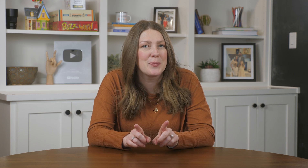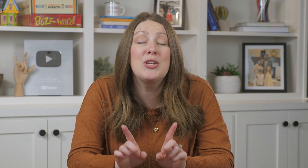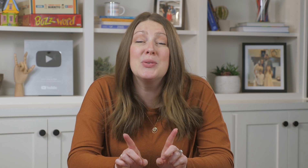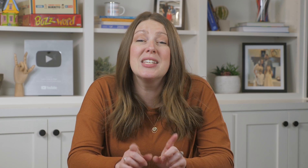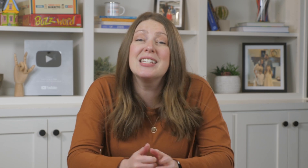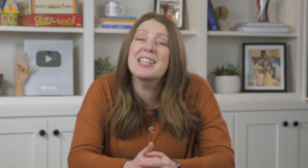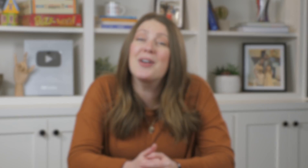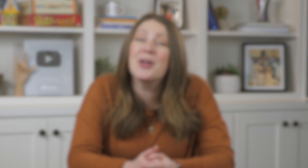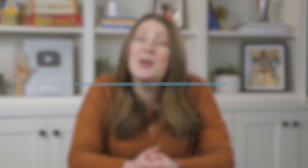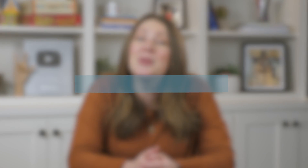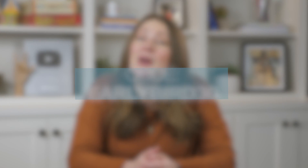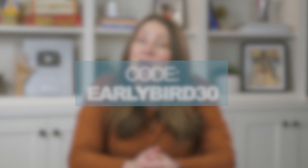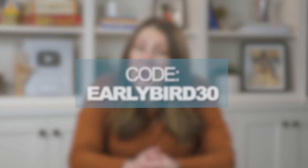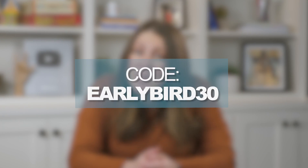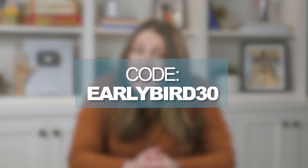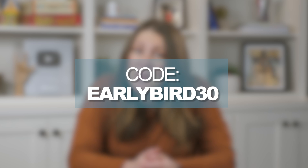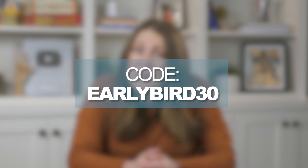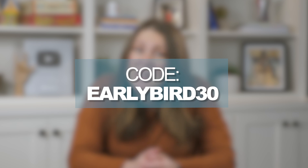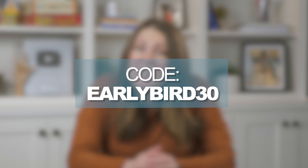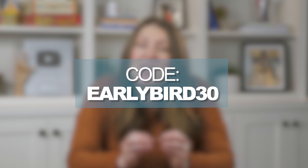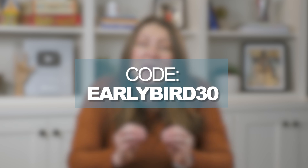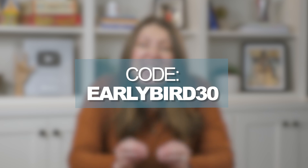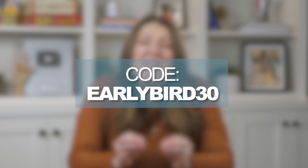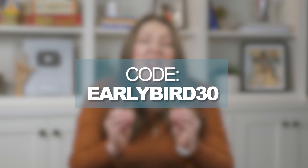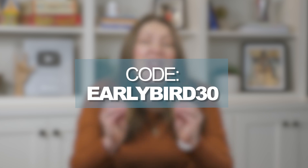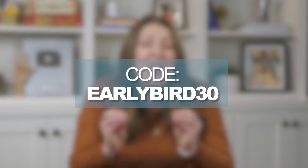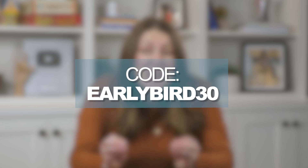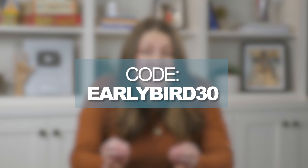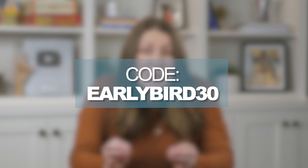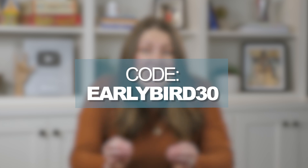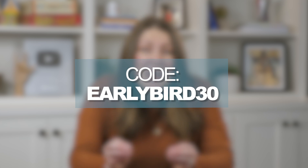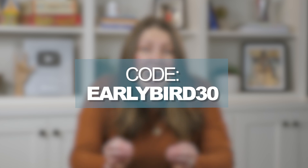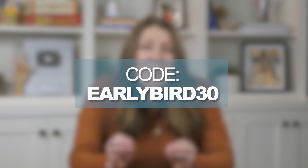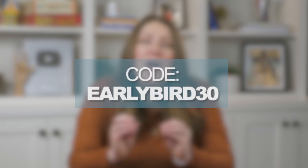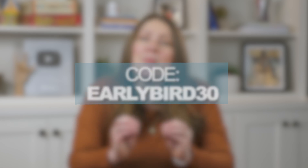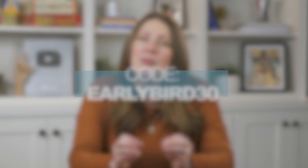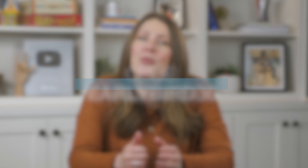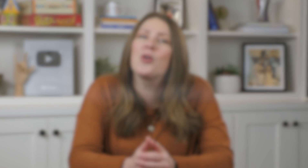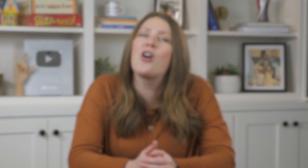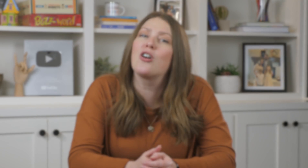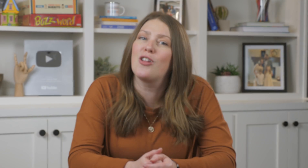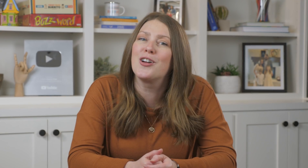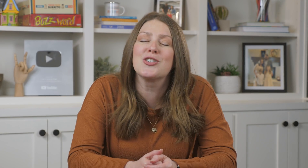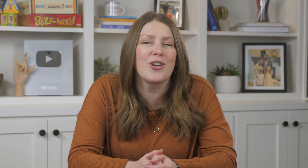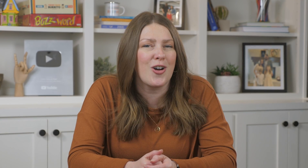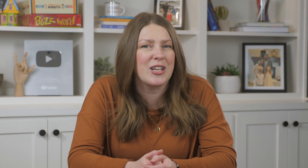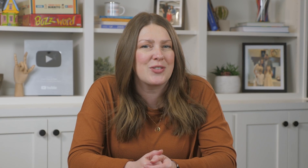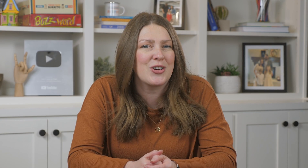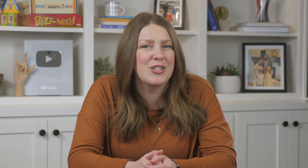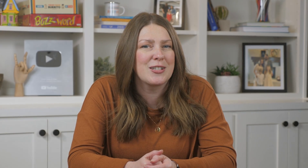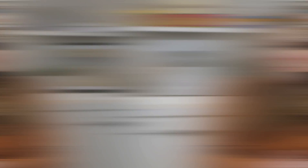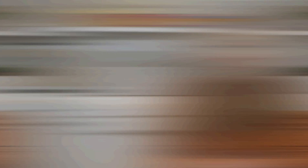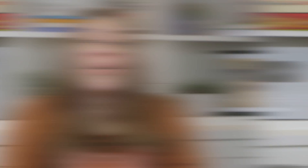Use the discount code Earlybird 30 to receive 30% off before our launch on August 1st.